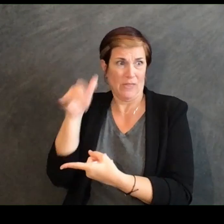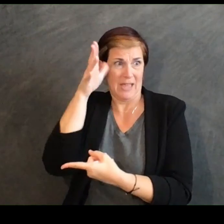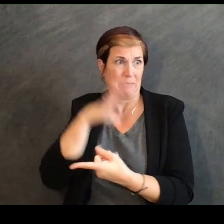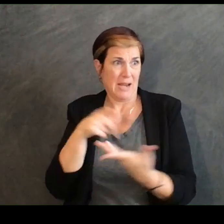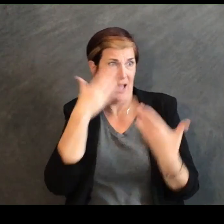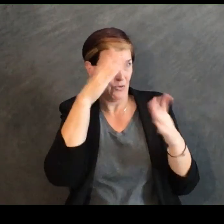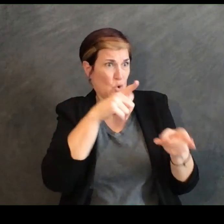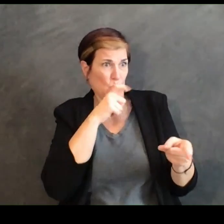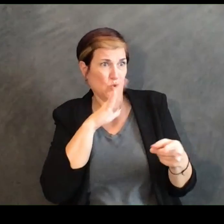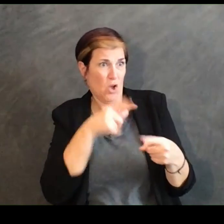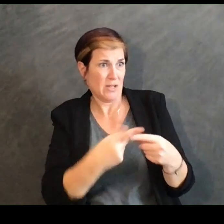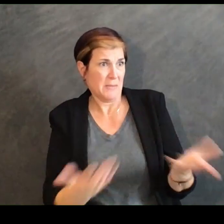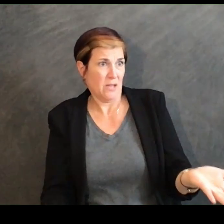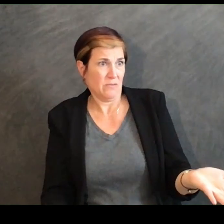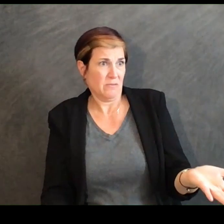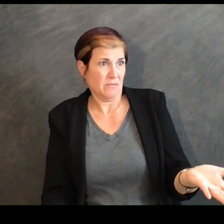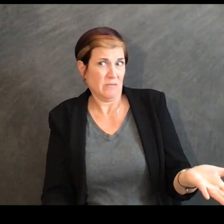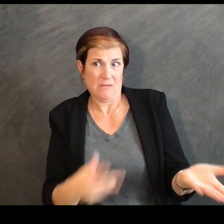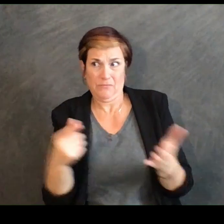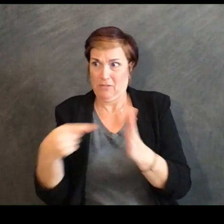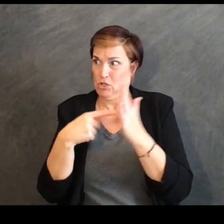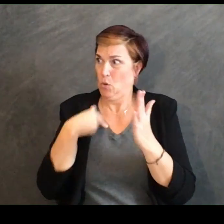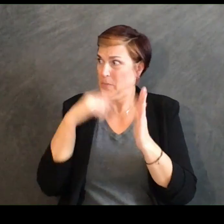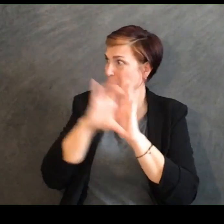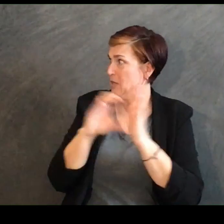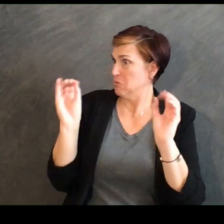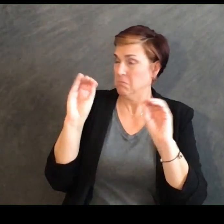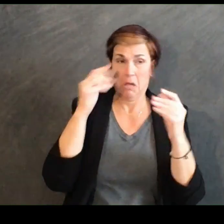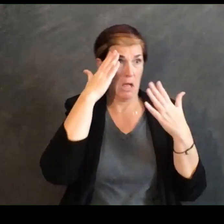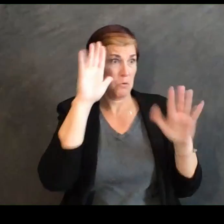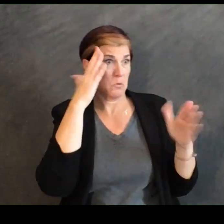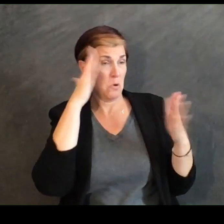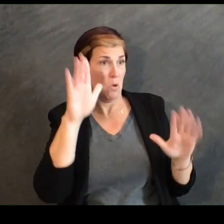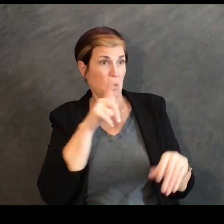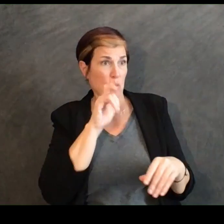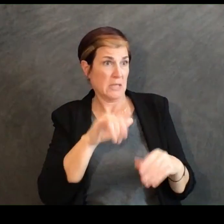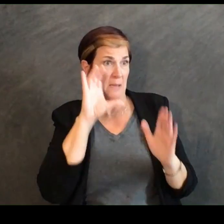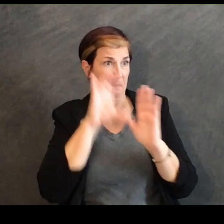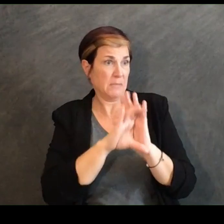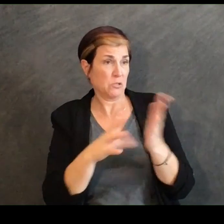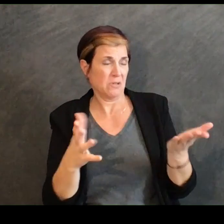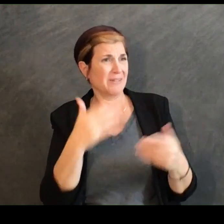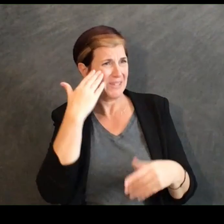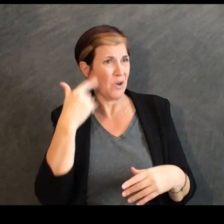is I haven't seen the picture I said there's a picture of somebody but I take sometimes hundreds of pictures a day and